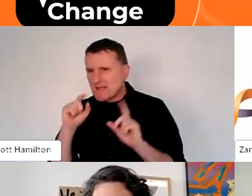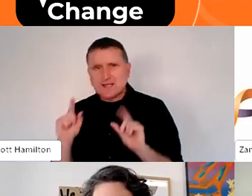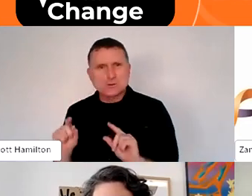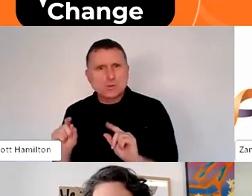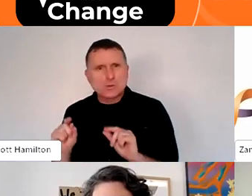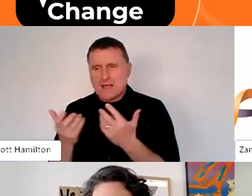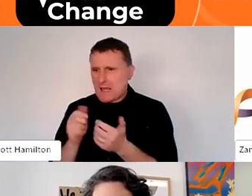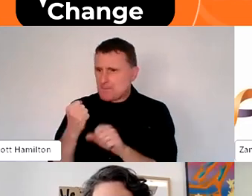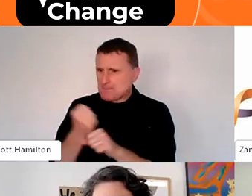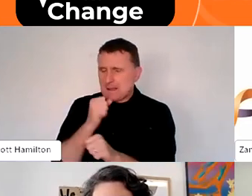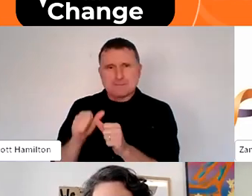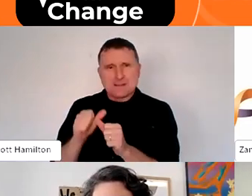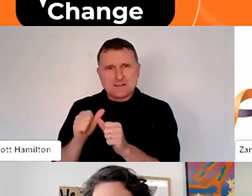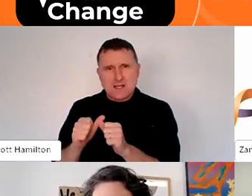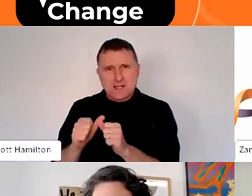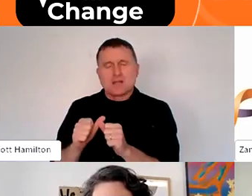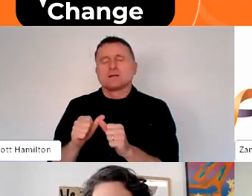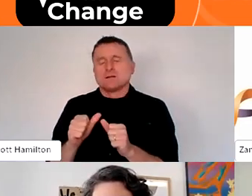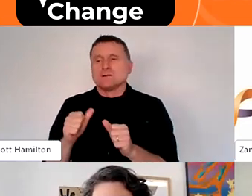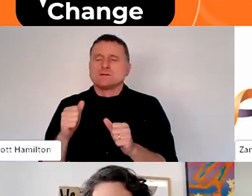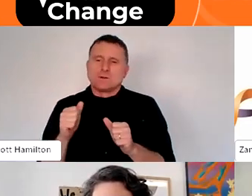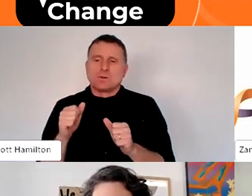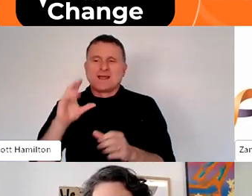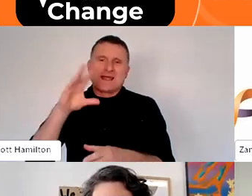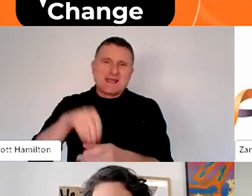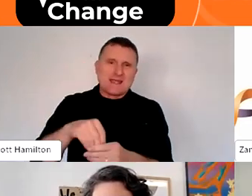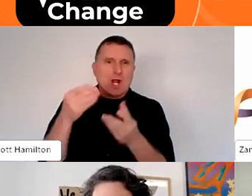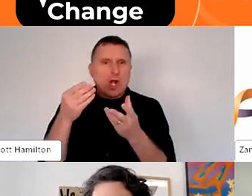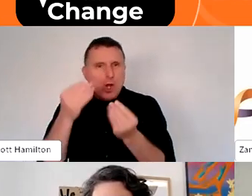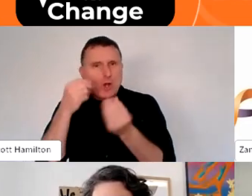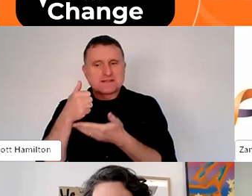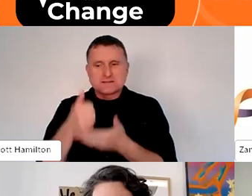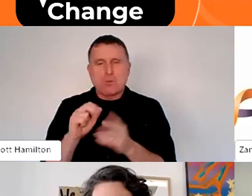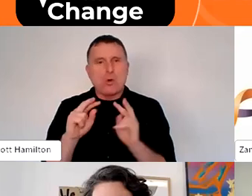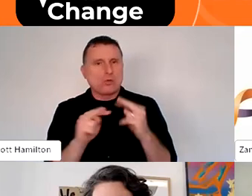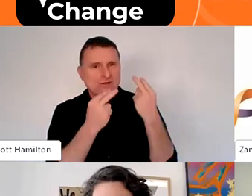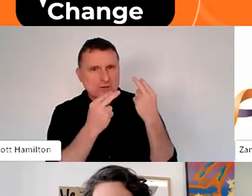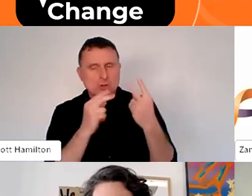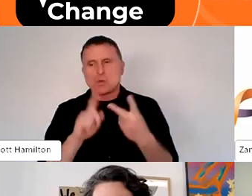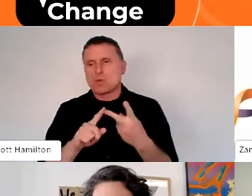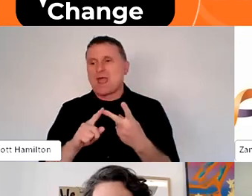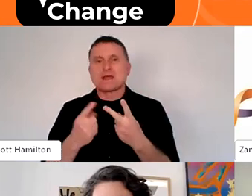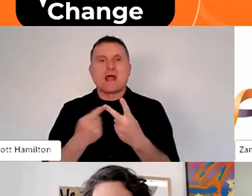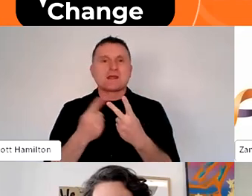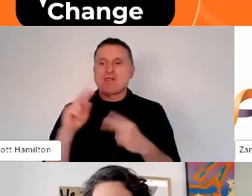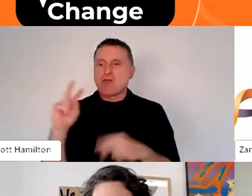being part of the learning support review and now we're going to go through another review. How many times do we review it before we